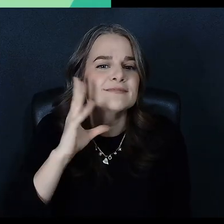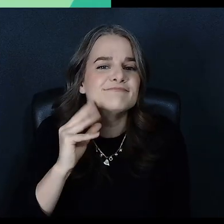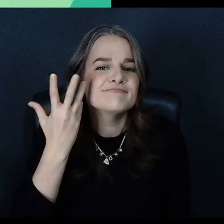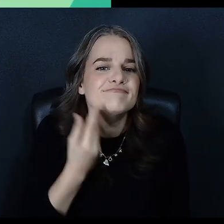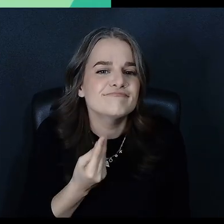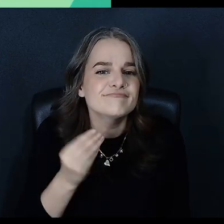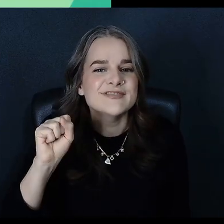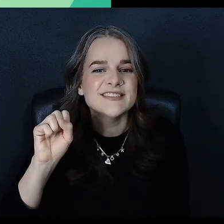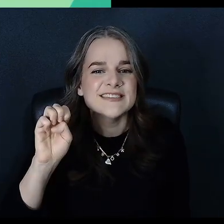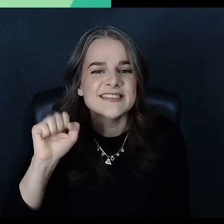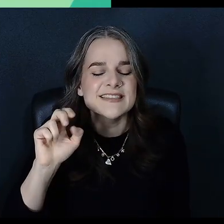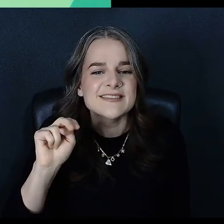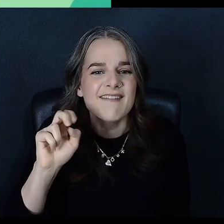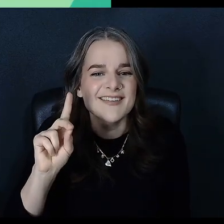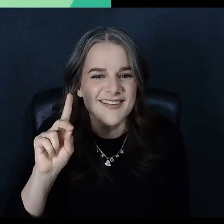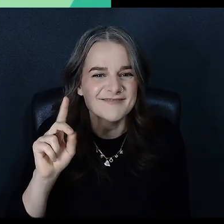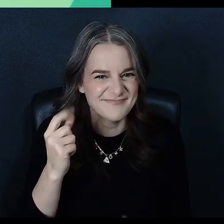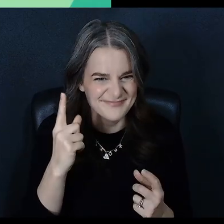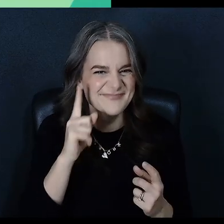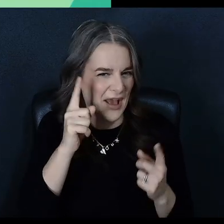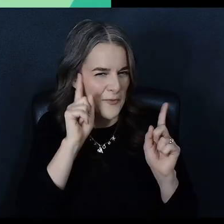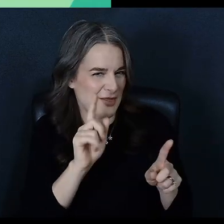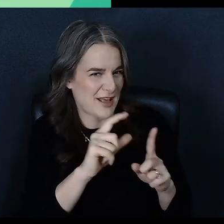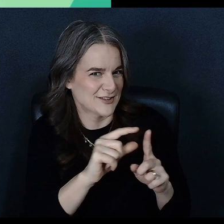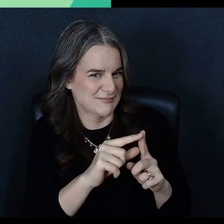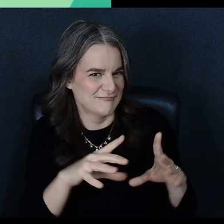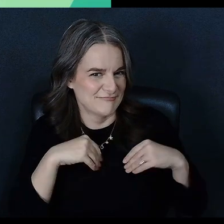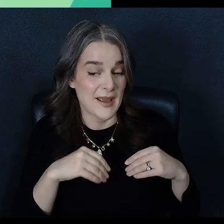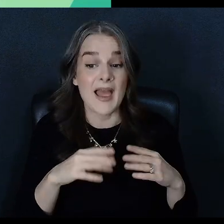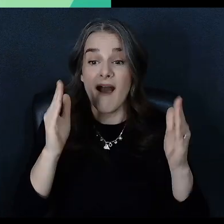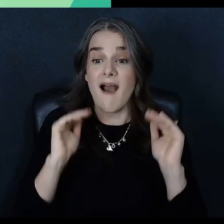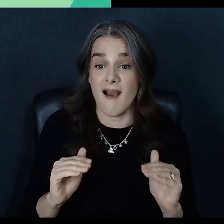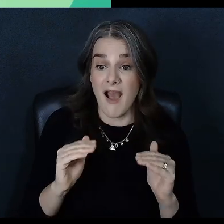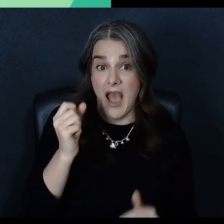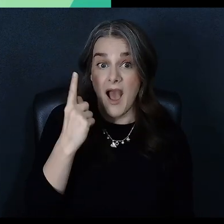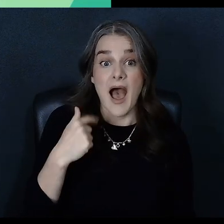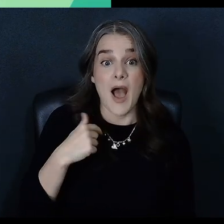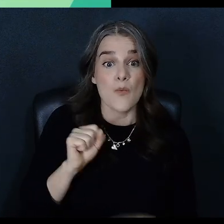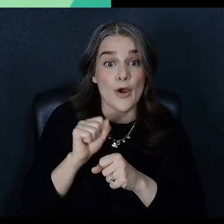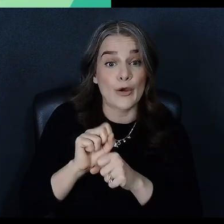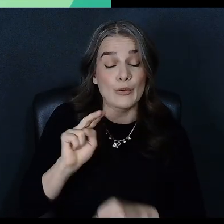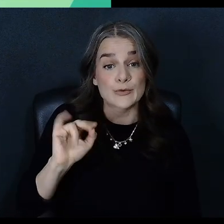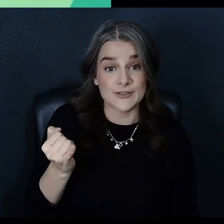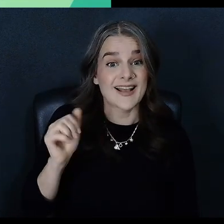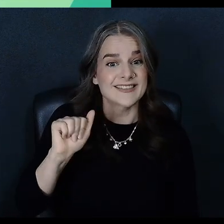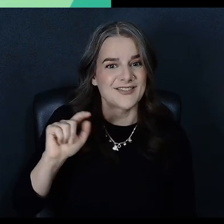of the New Jersey Assistive Technology Act Program. So similar to how Kirk described the activities that TechOWL